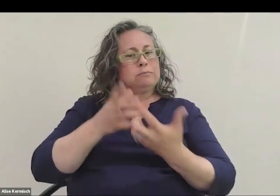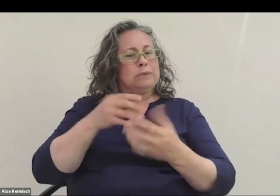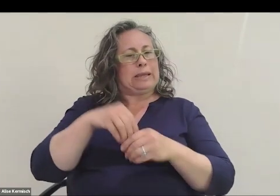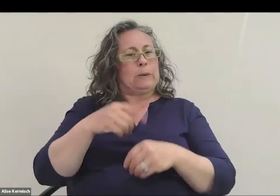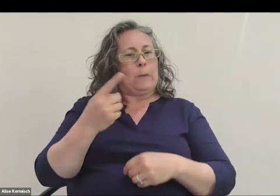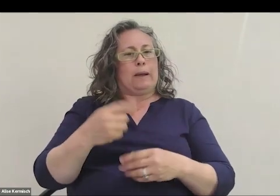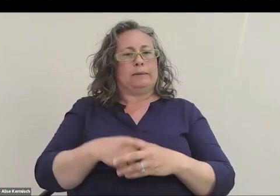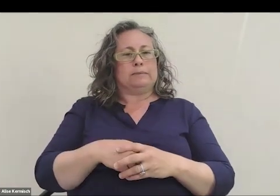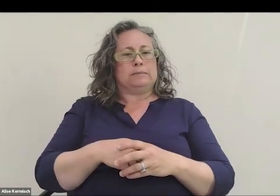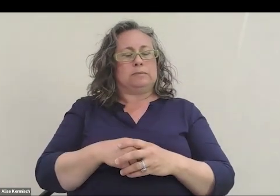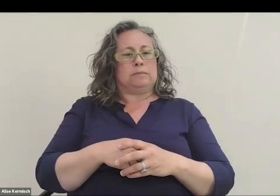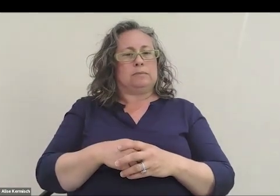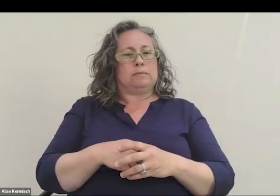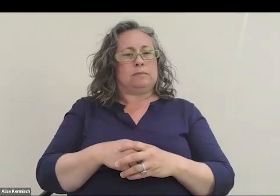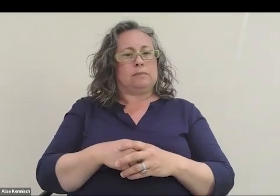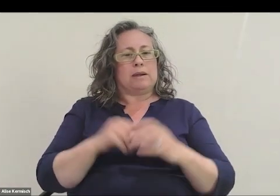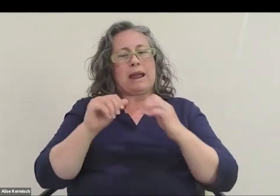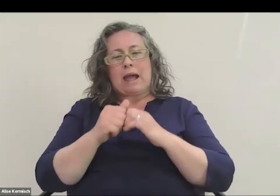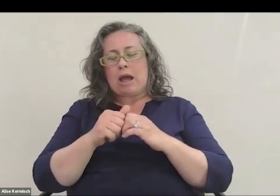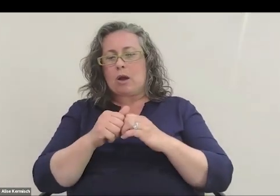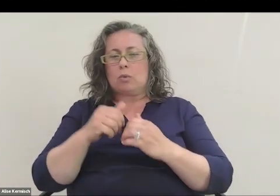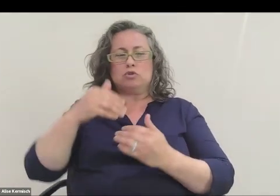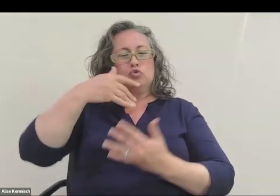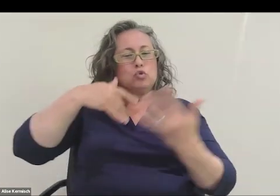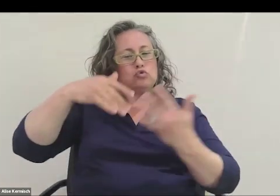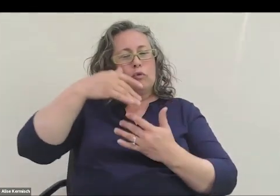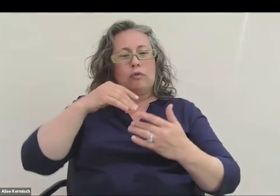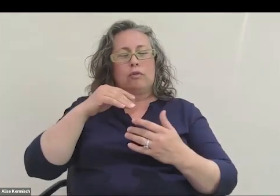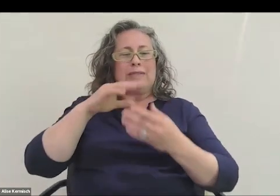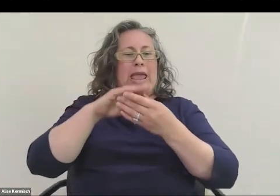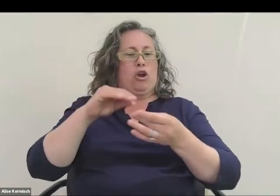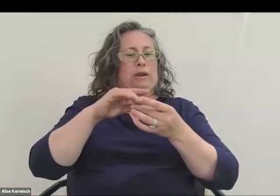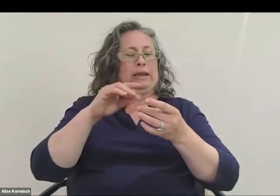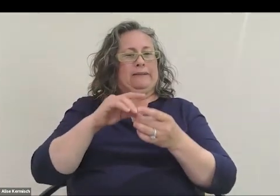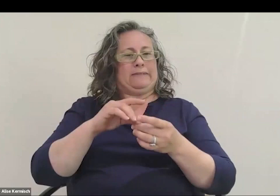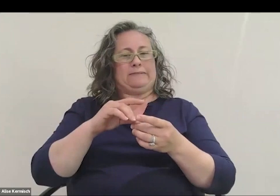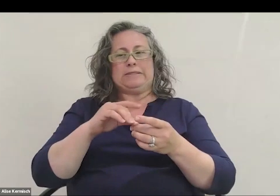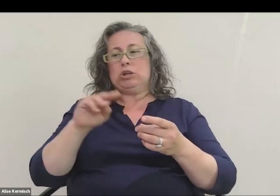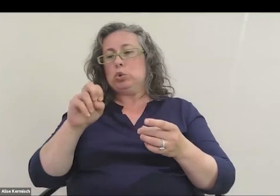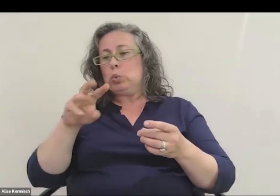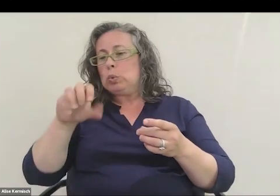a lot of social narratives fall, the way a lot of entertainment media and news media work out around disabled people.